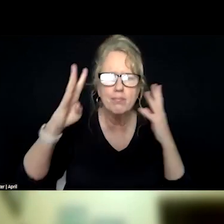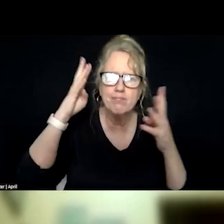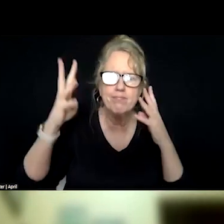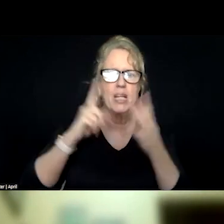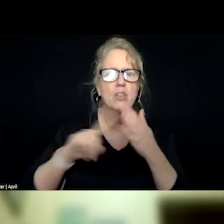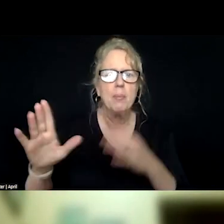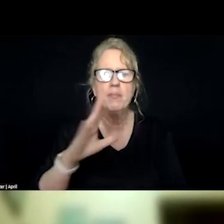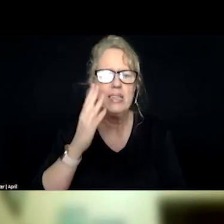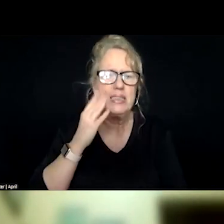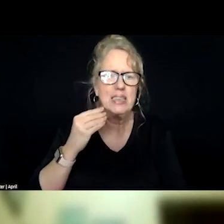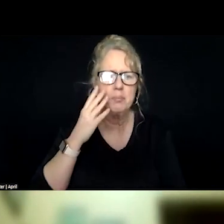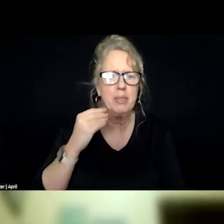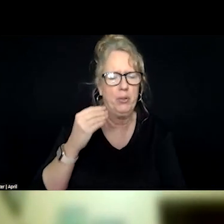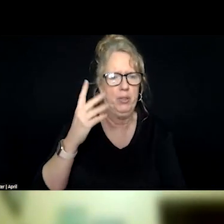EXPERIENCED OVER HIS CAREER.